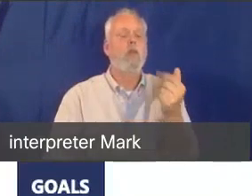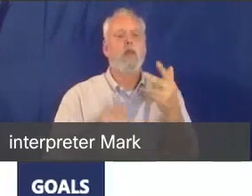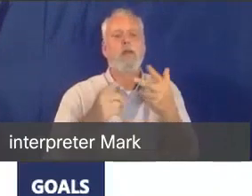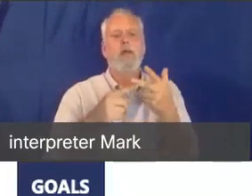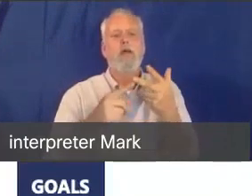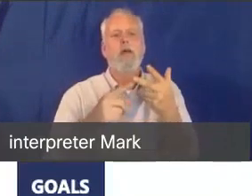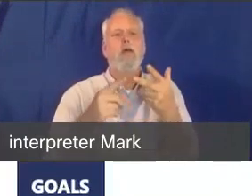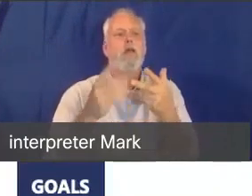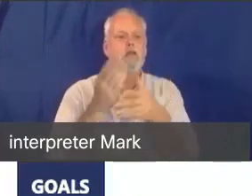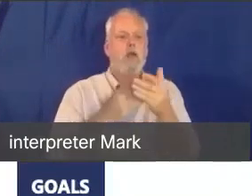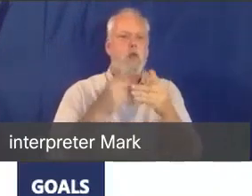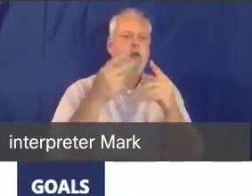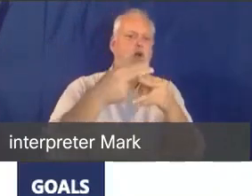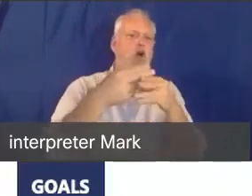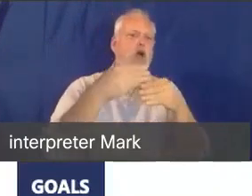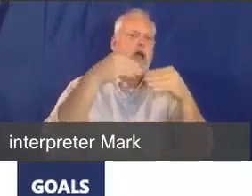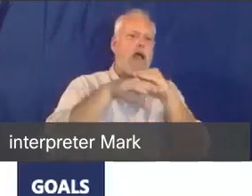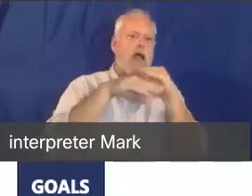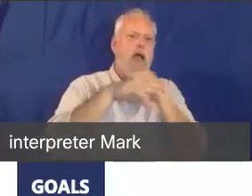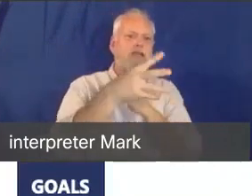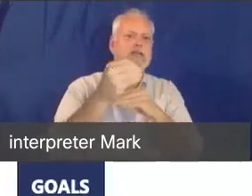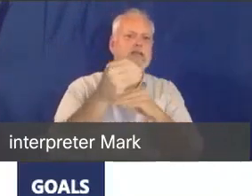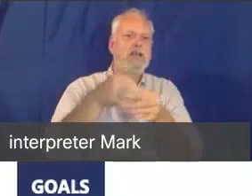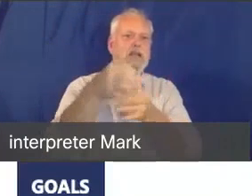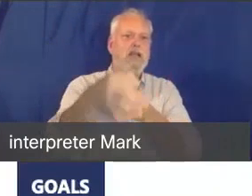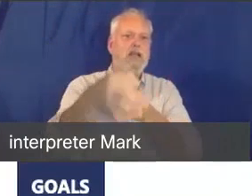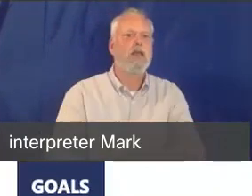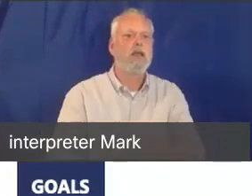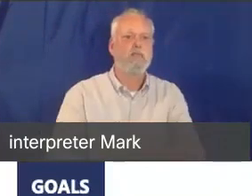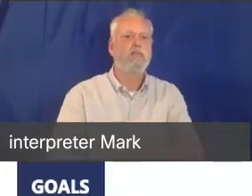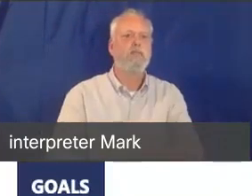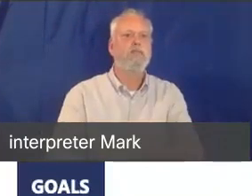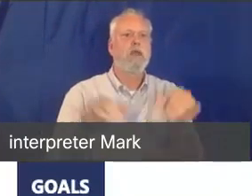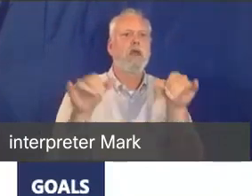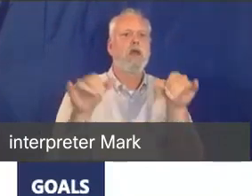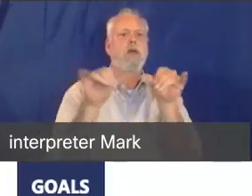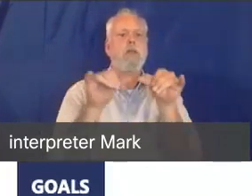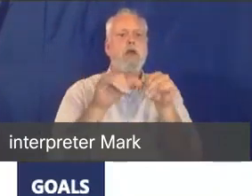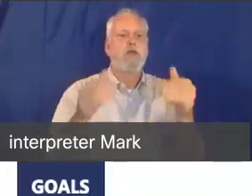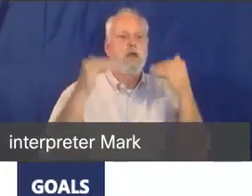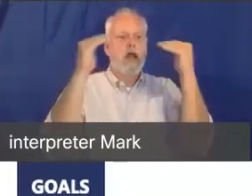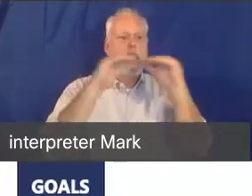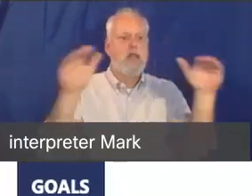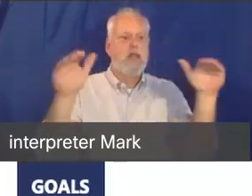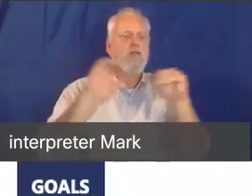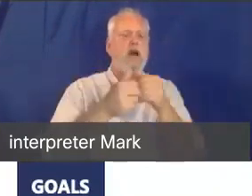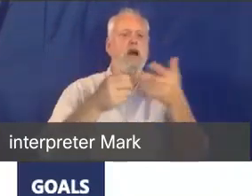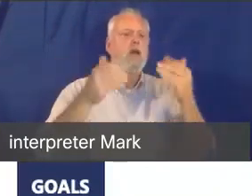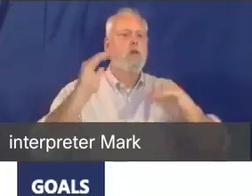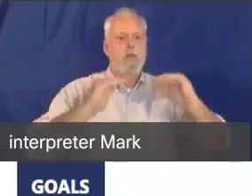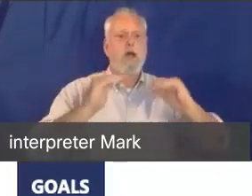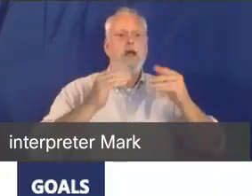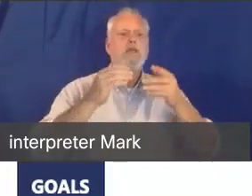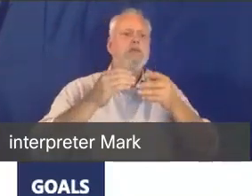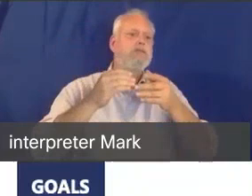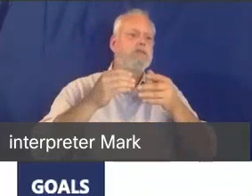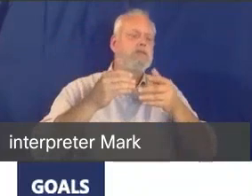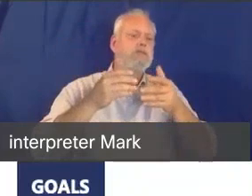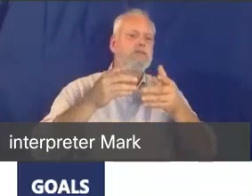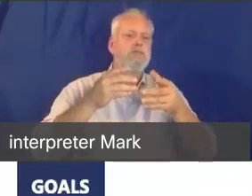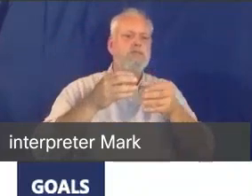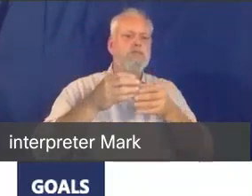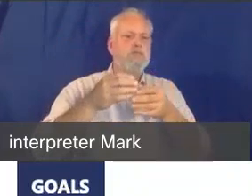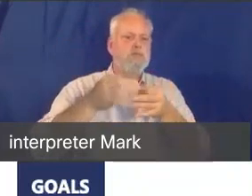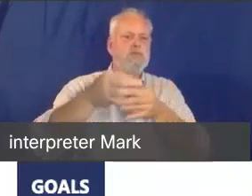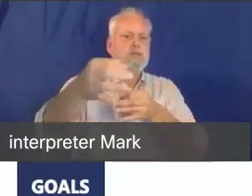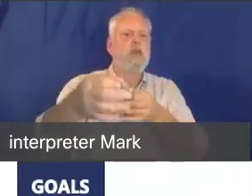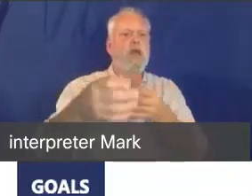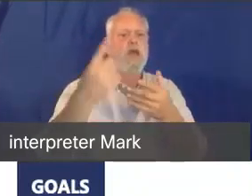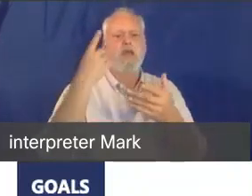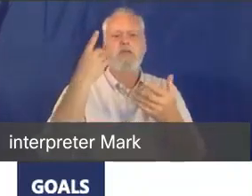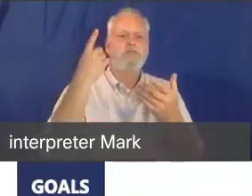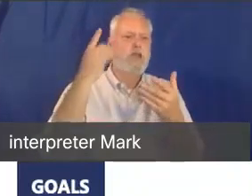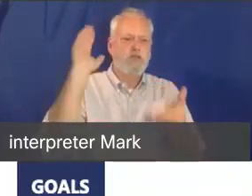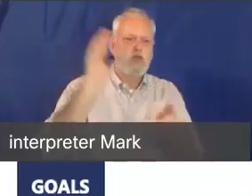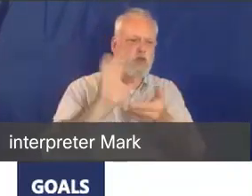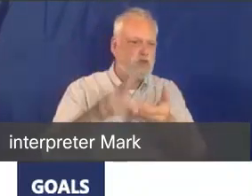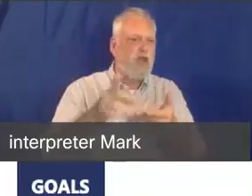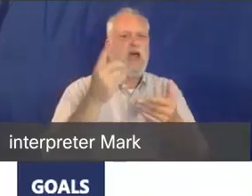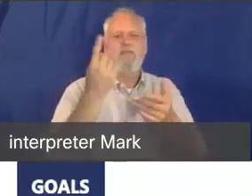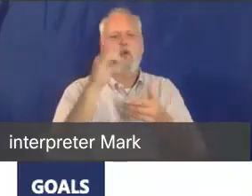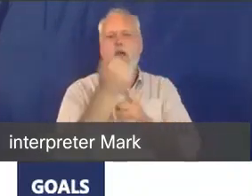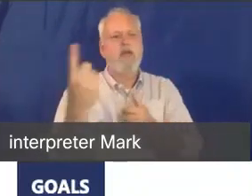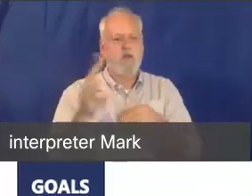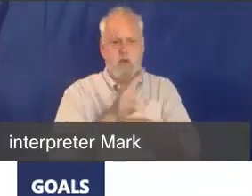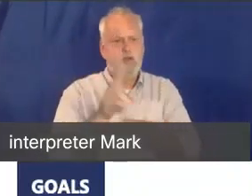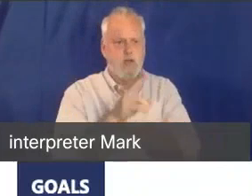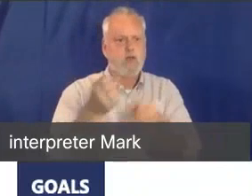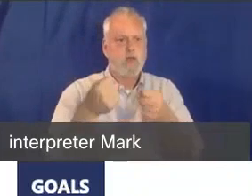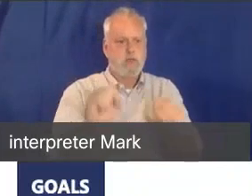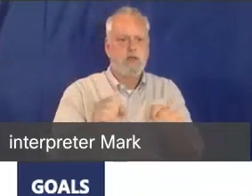Piece that we're calling access to access and delay, we want to be able to measure at a high level how we balance travel delay with right away capacity and access for everyone who uses the street and thinking again, not only about people driving, but also people walking biking and using transit.